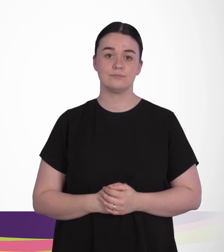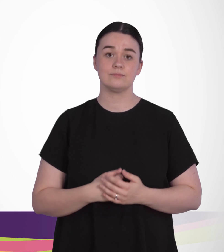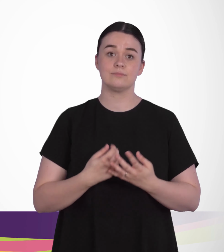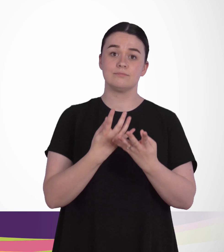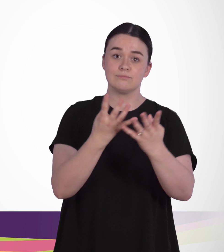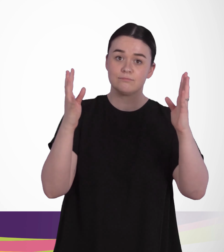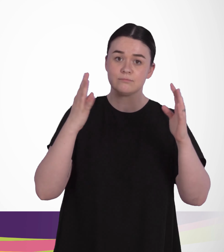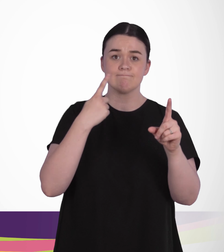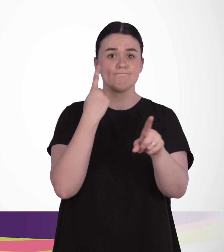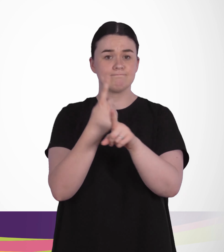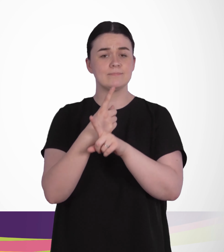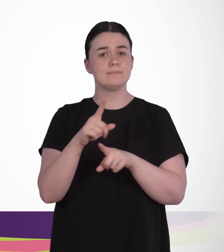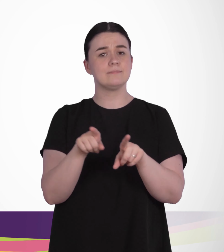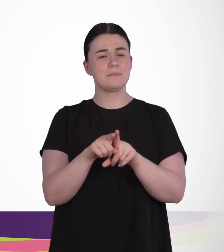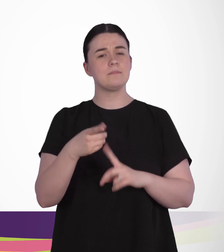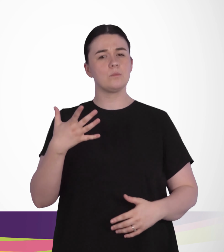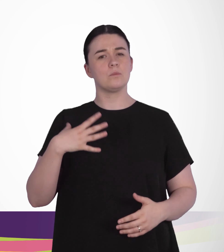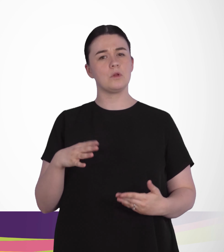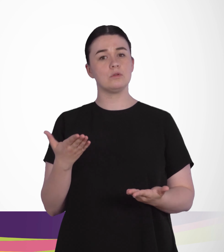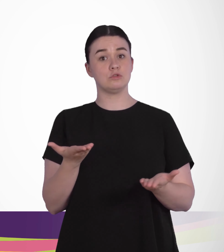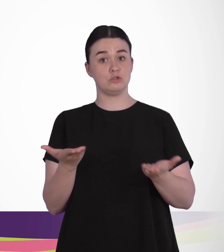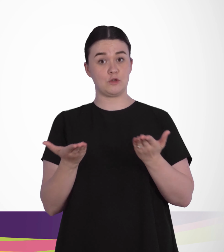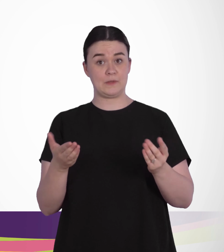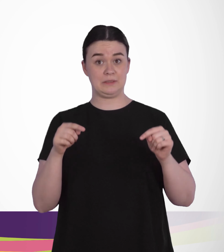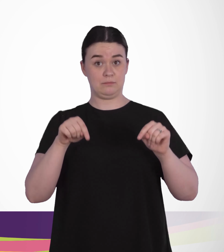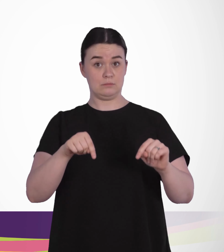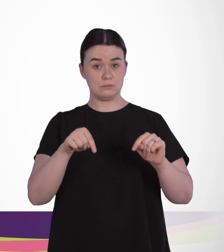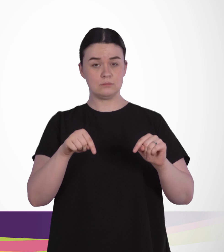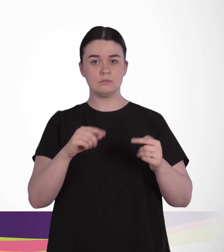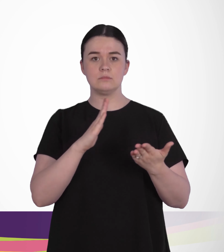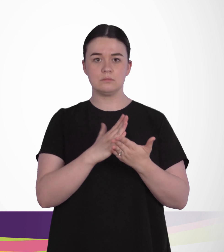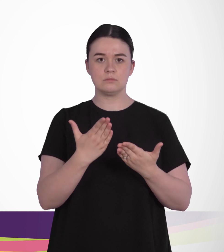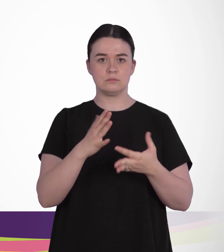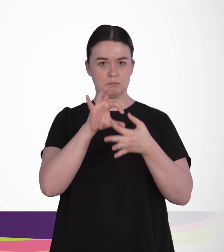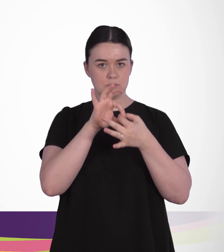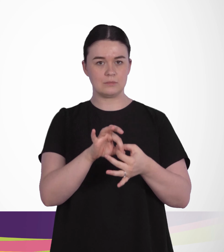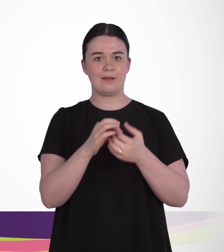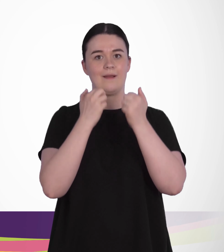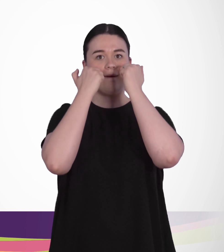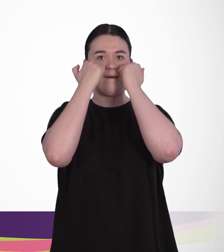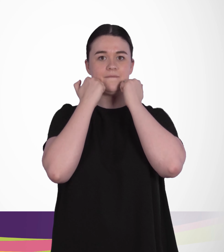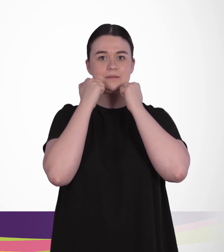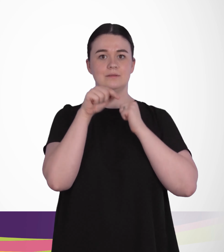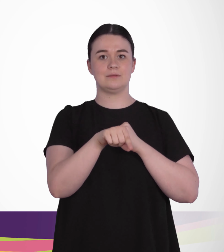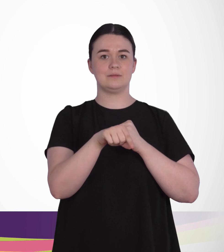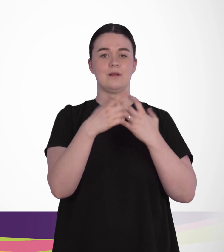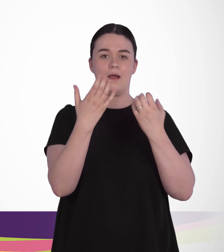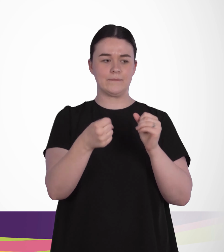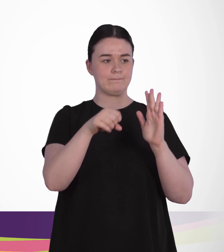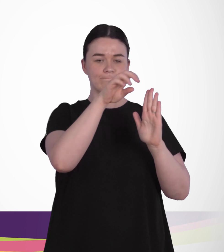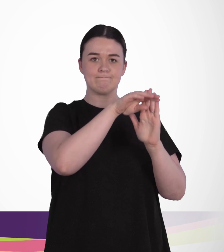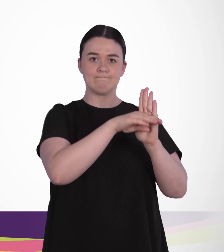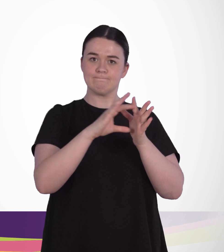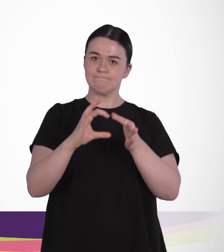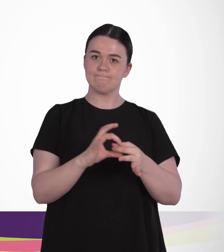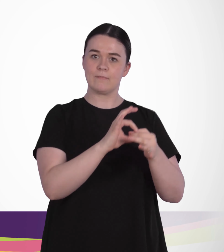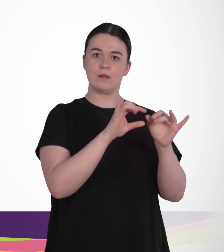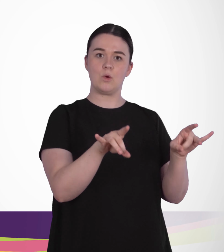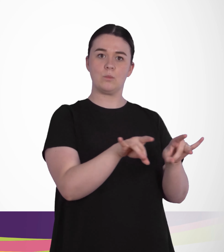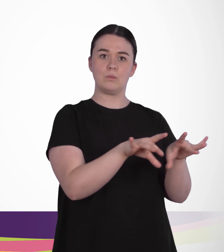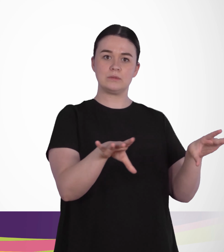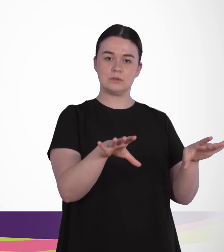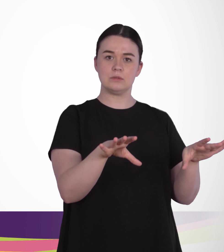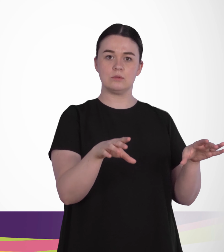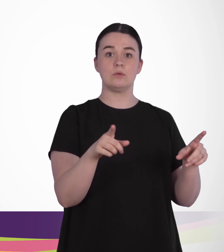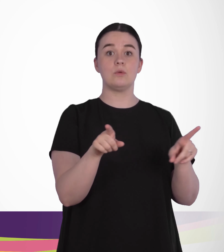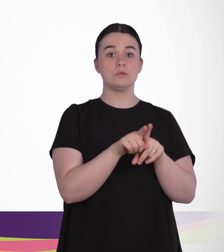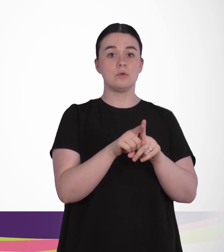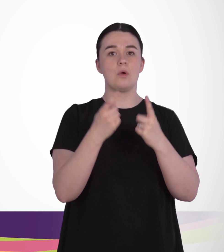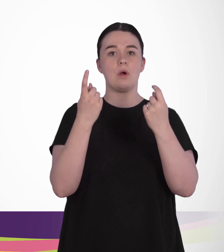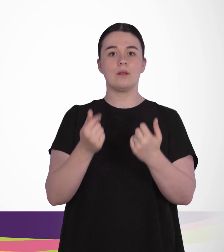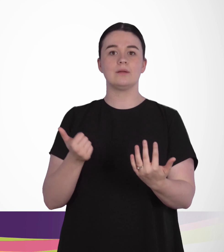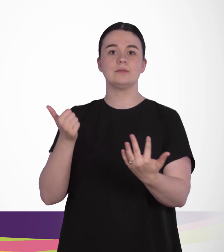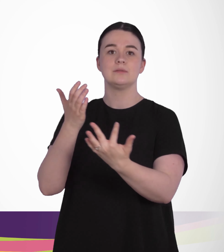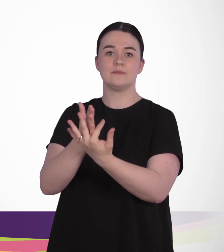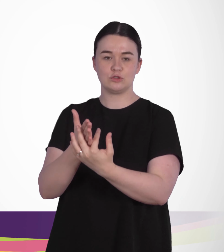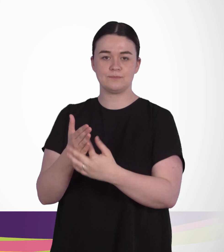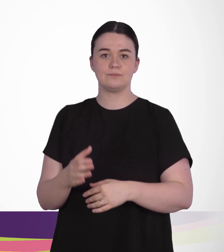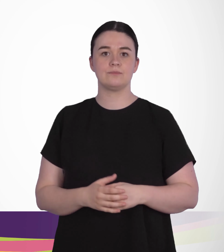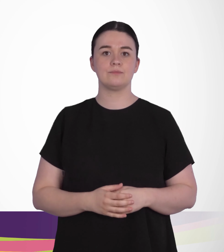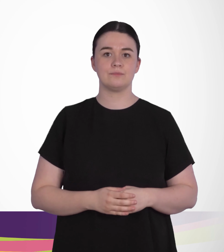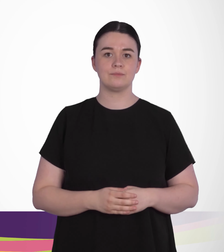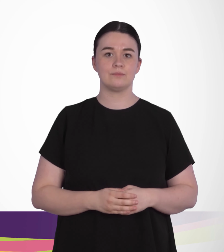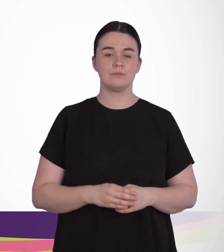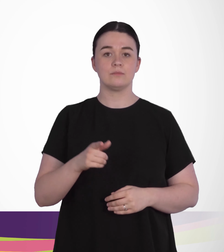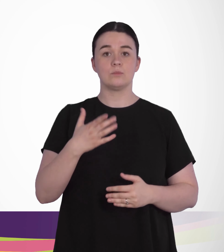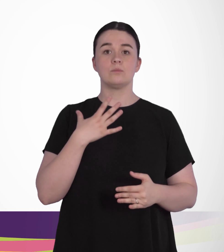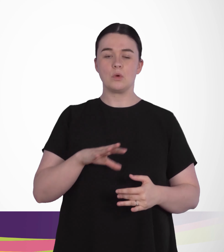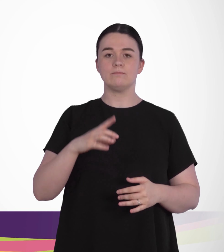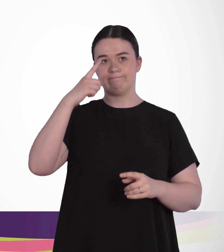Stakeholders want services that are based on evidence and principles of equity and early intervention and which leverage